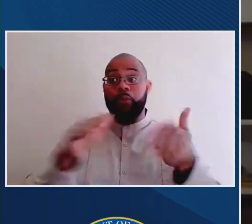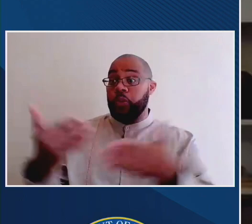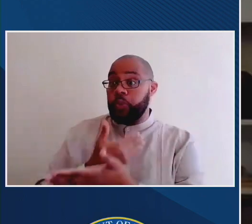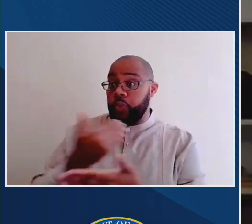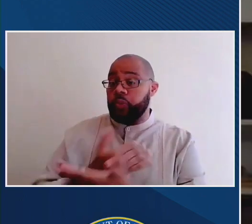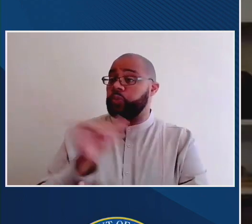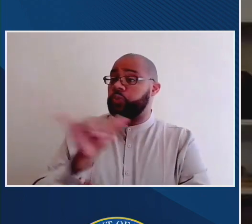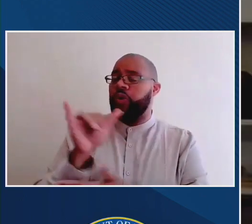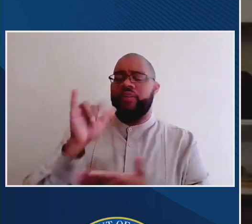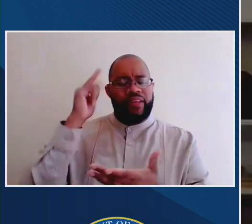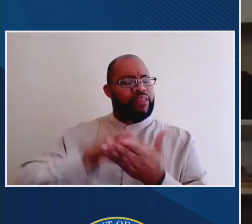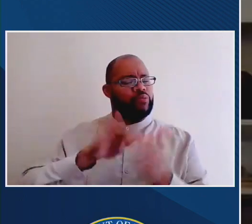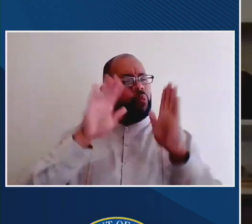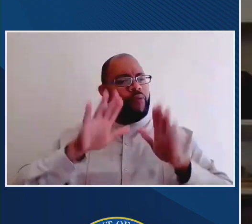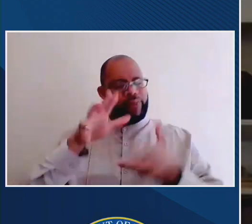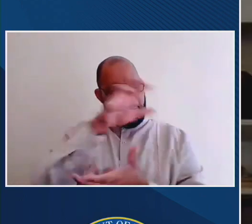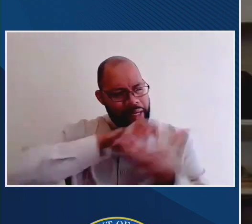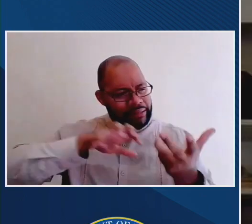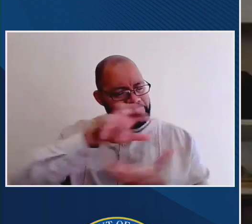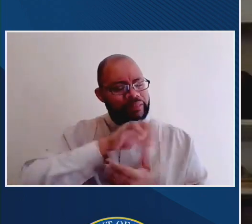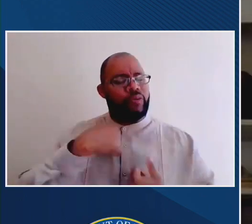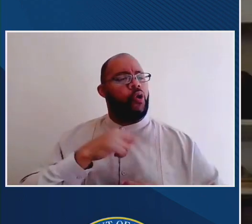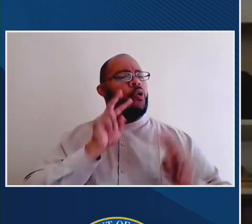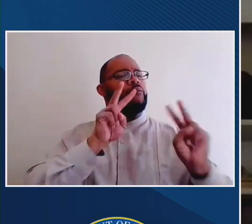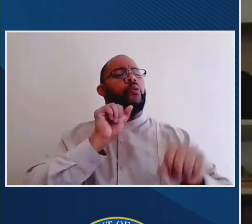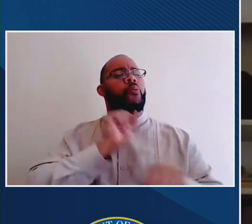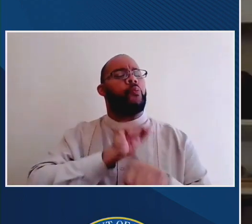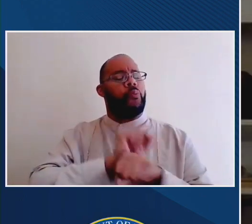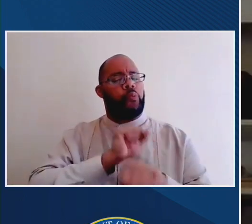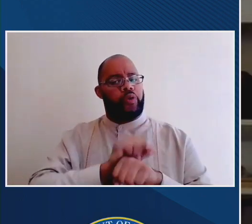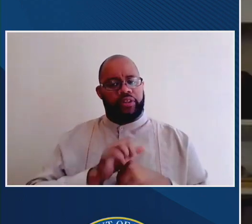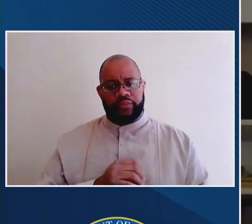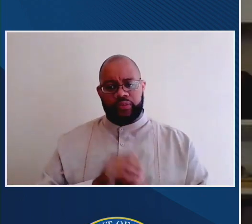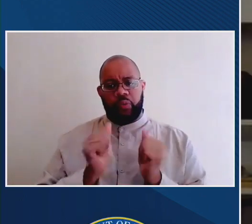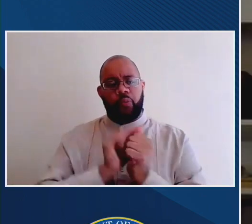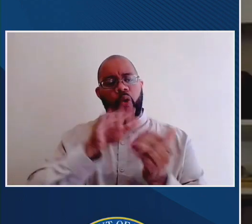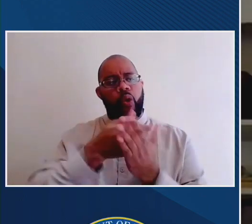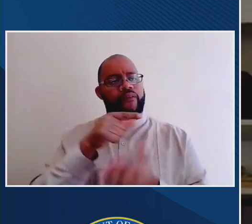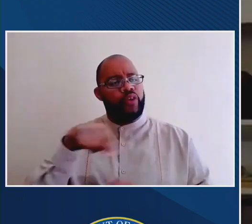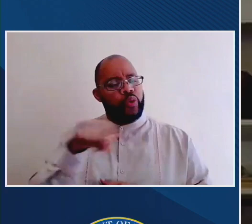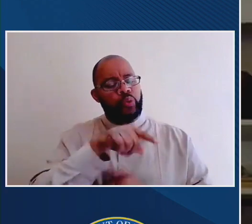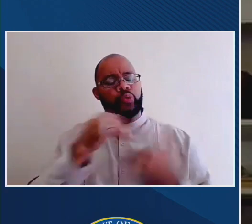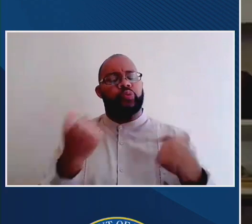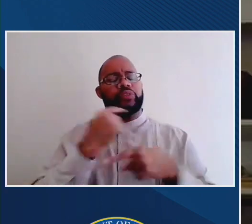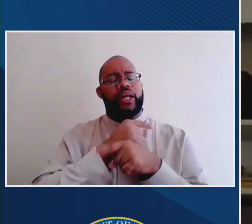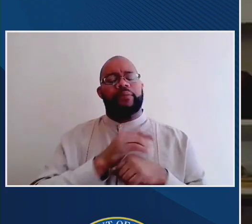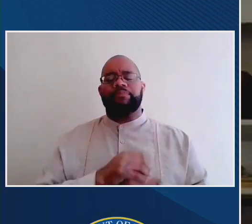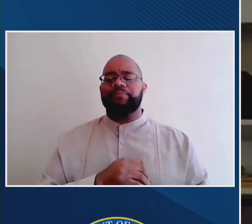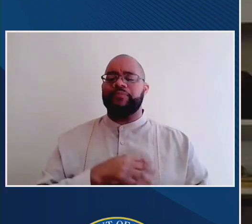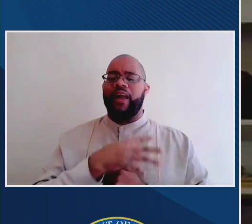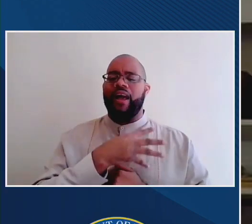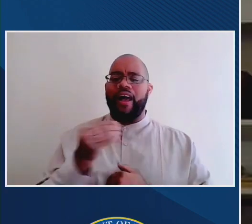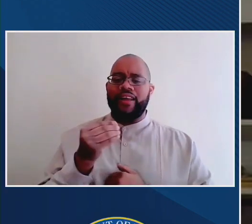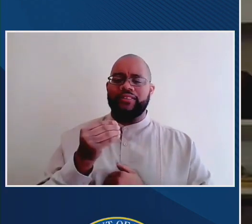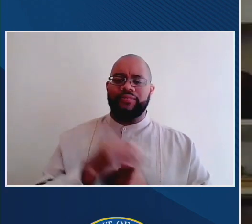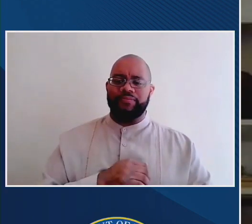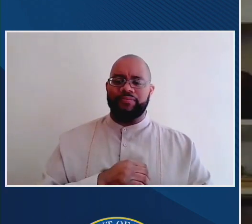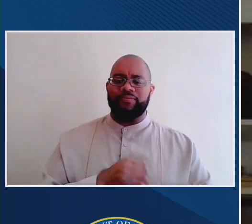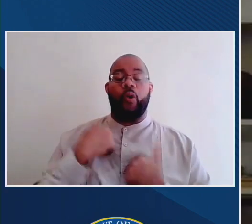fantastic mix. I look forward to working with all of you today and I hope we have a